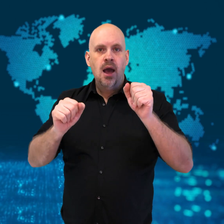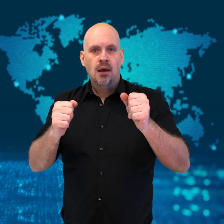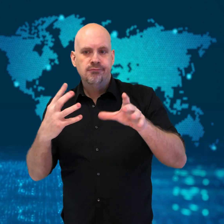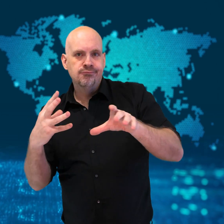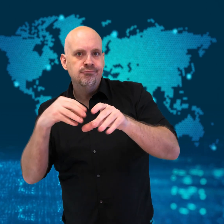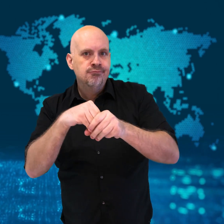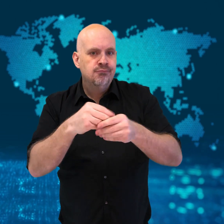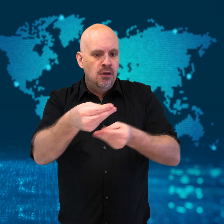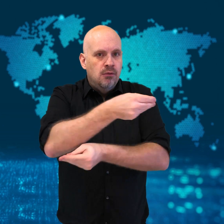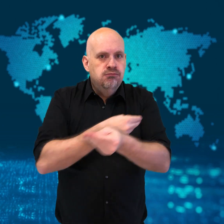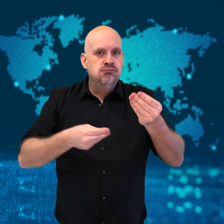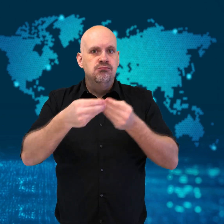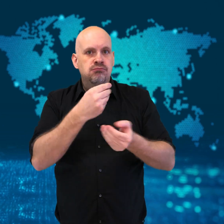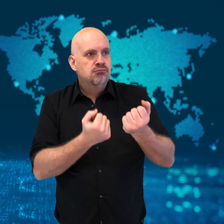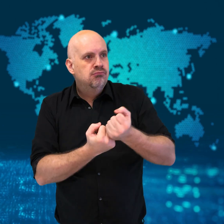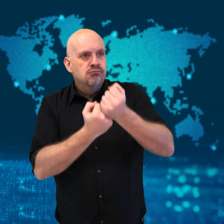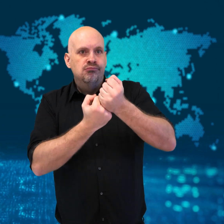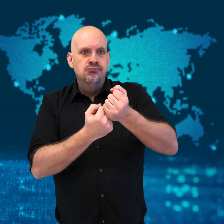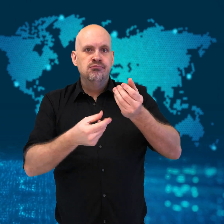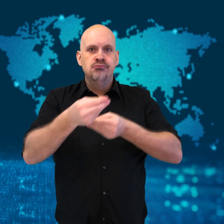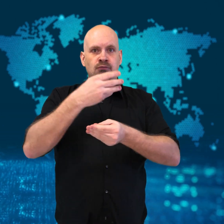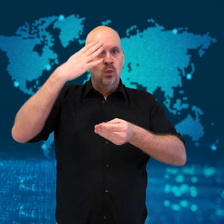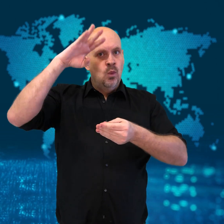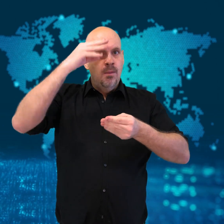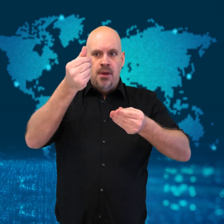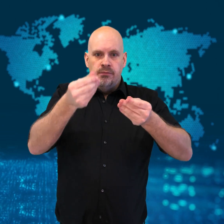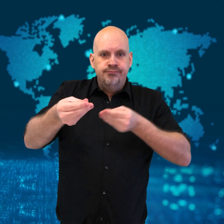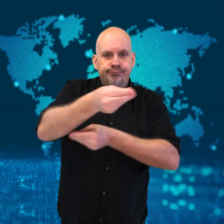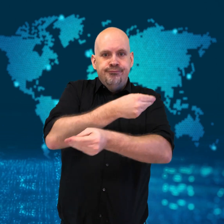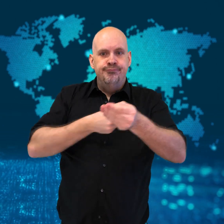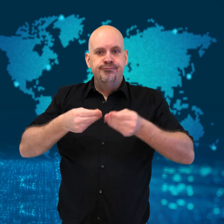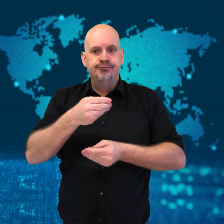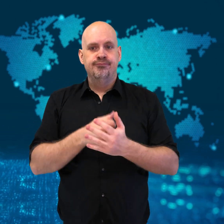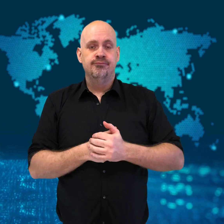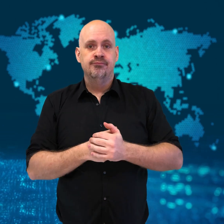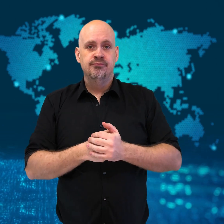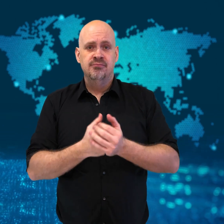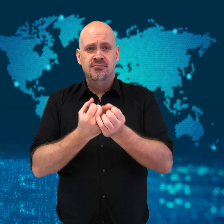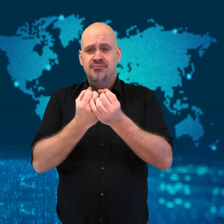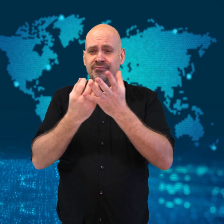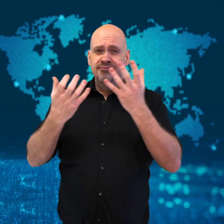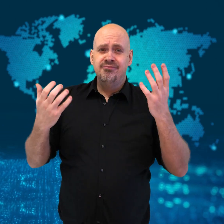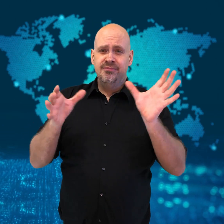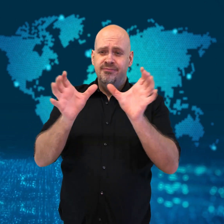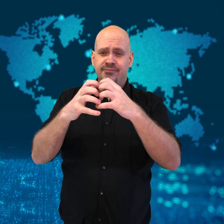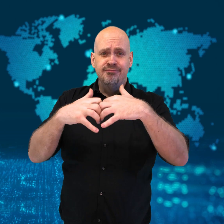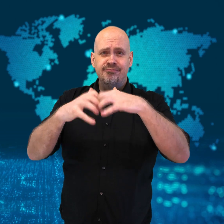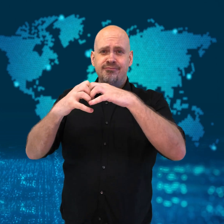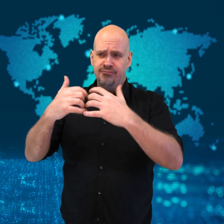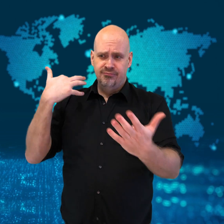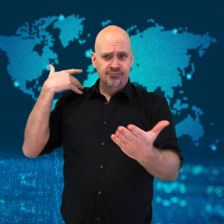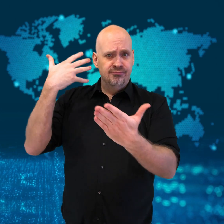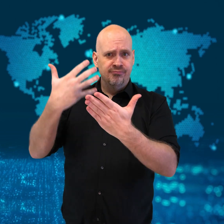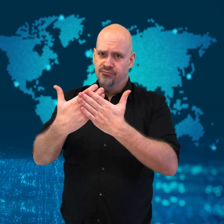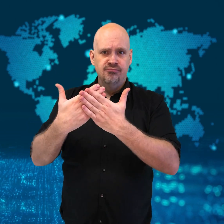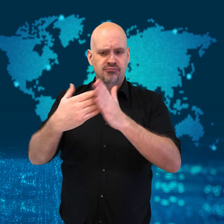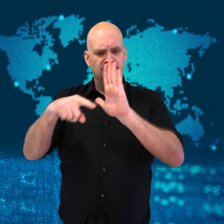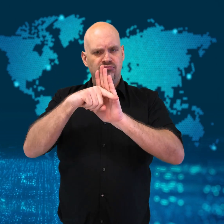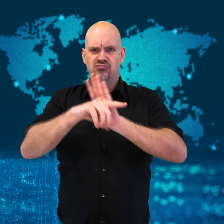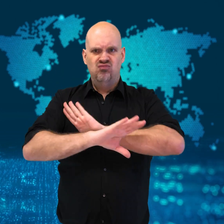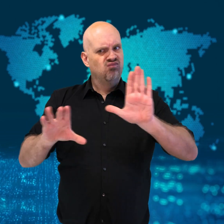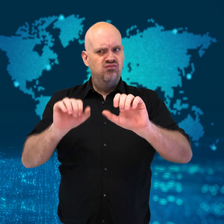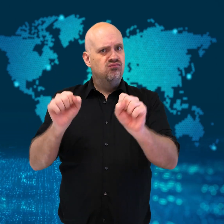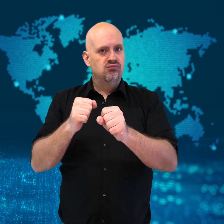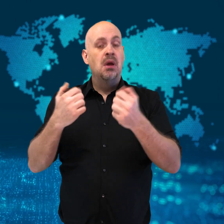Many businesses that were once illegal will now be legalized.